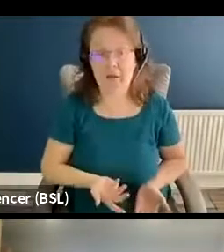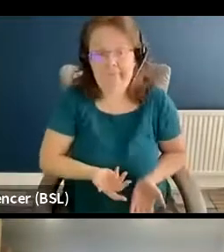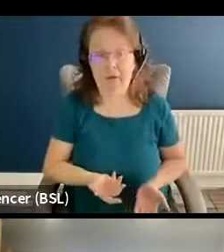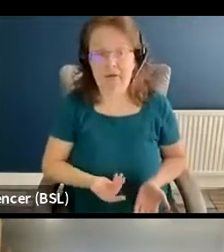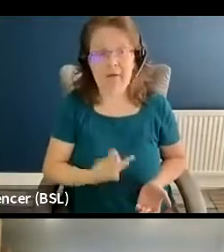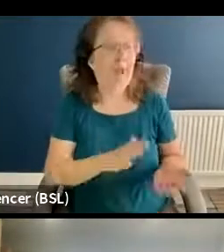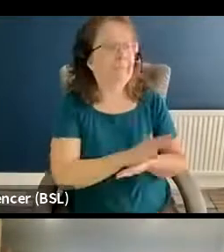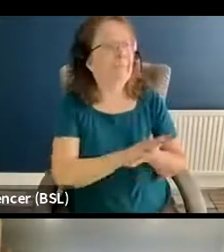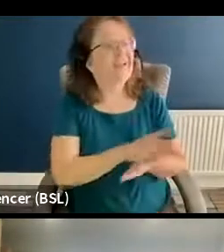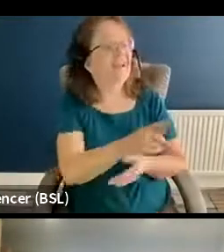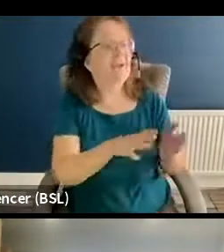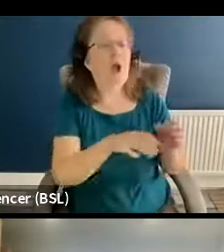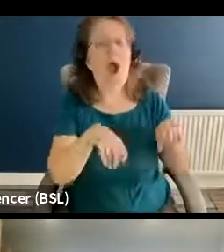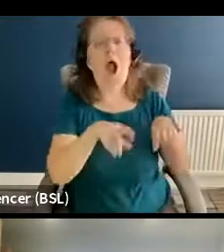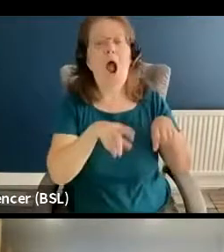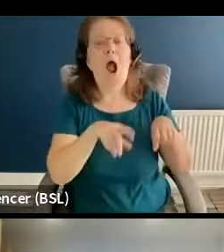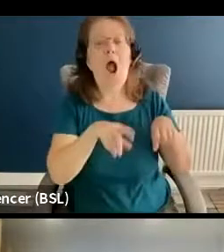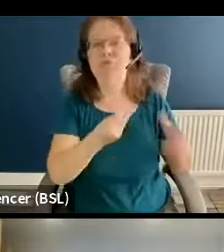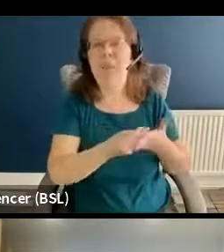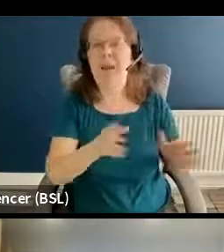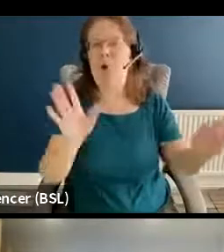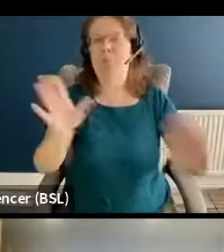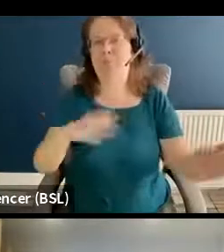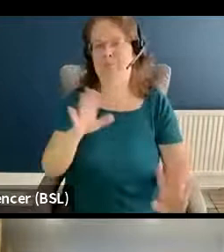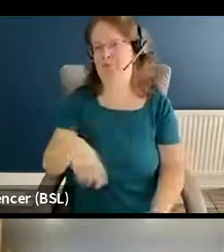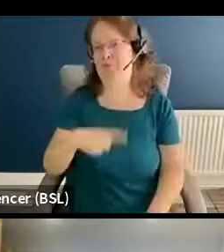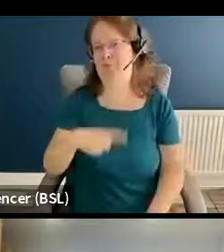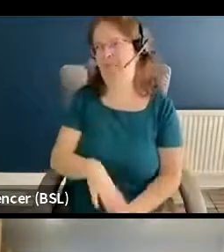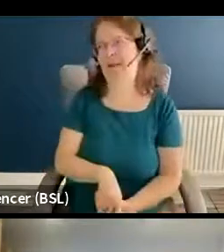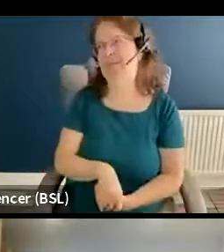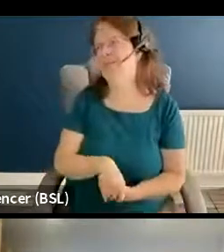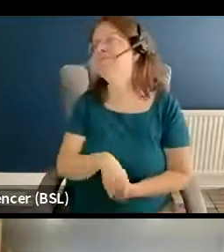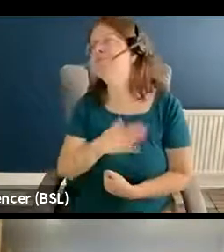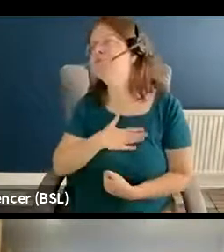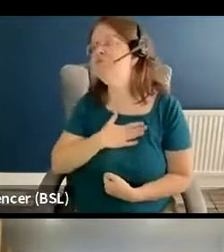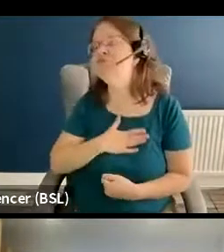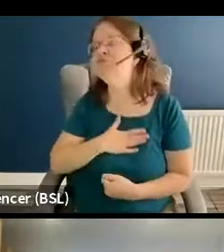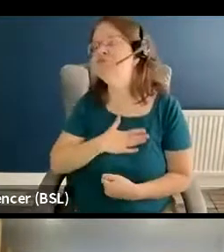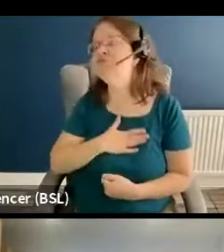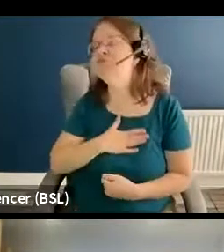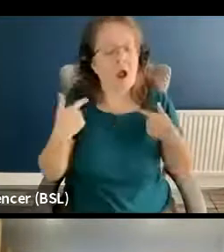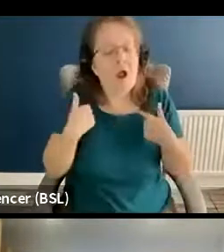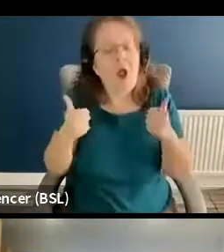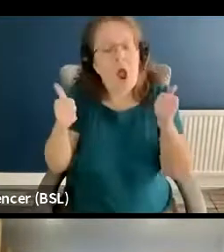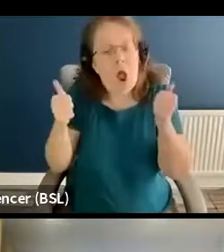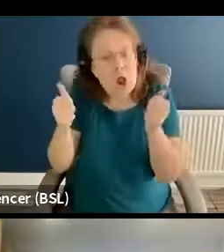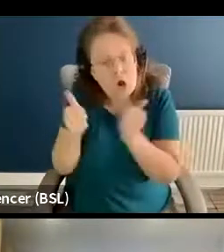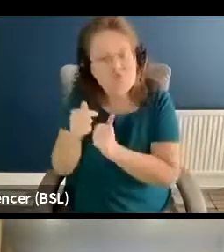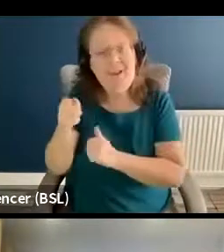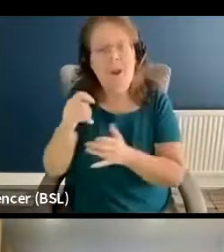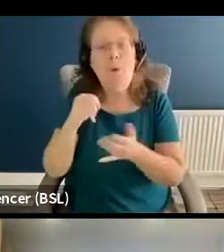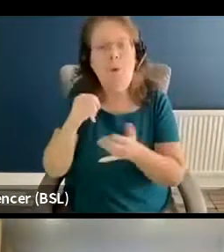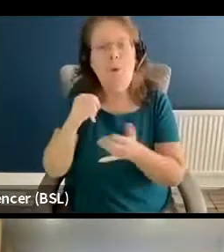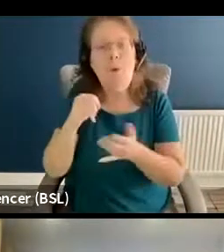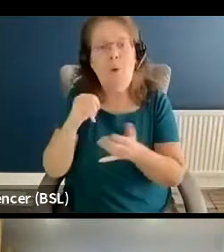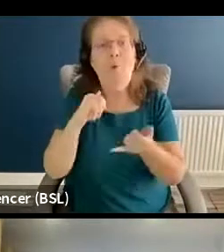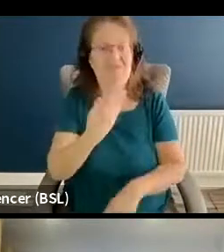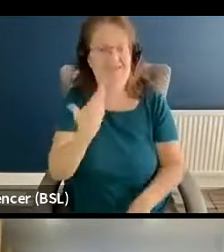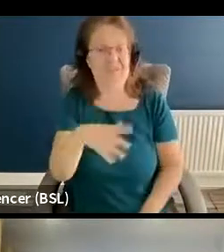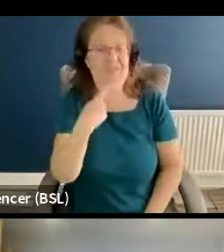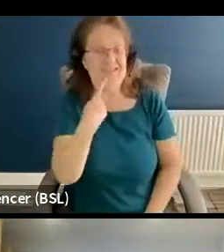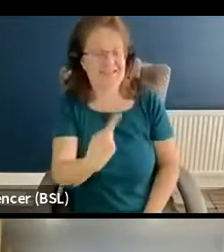money. Oh, sorry. But so I agree. I do agree with everything Steve saying, and it is buyer beware.